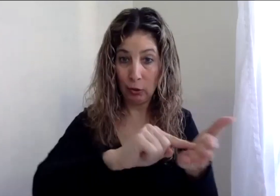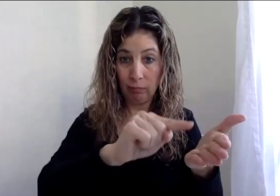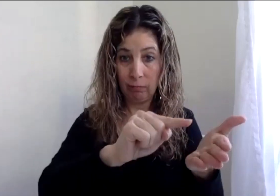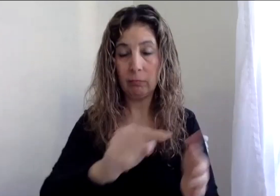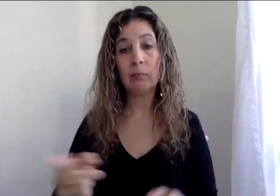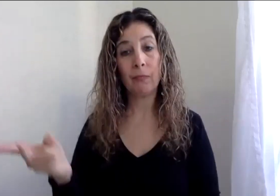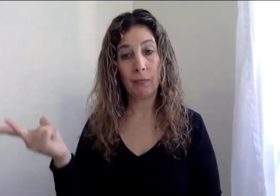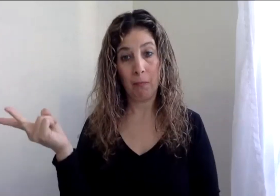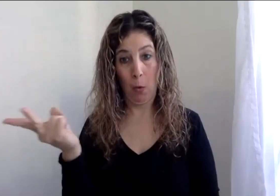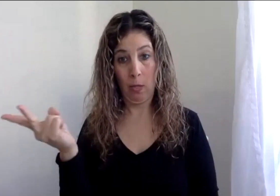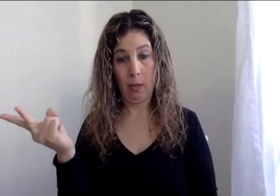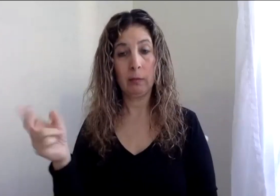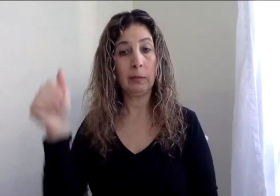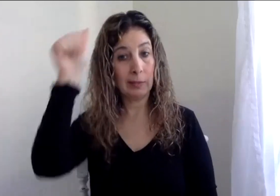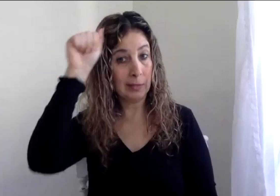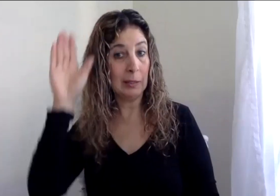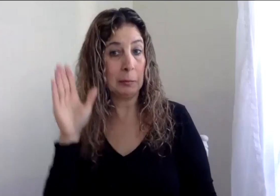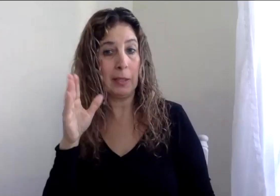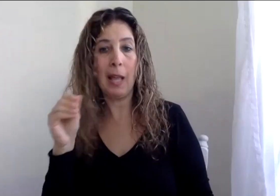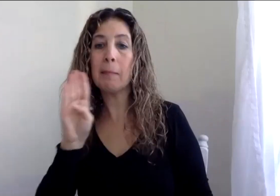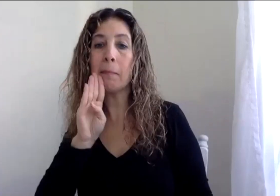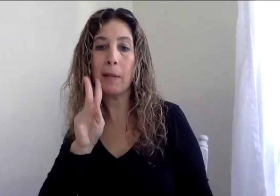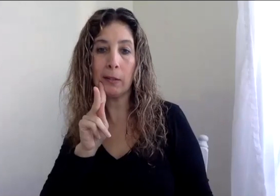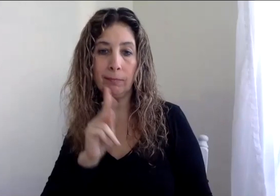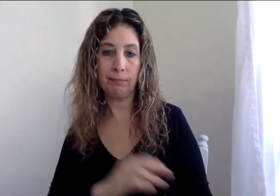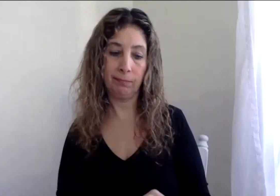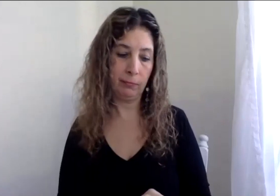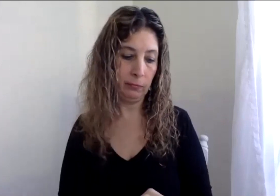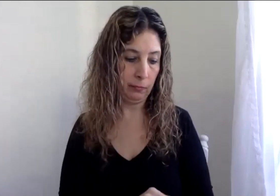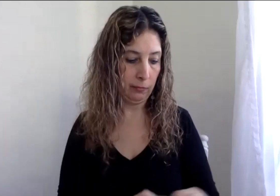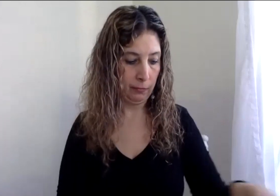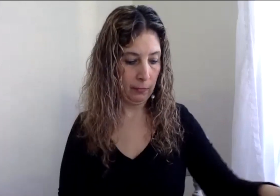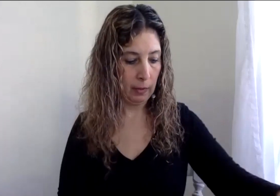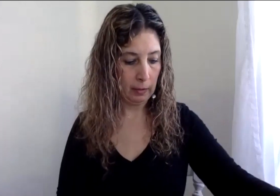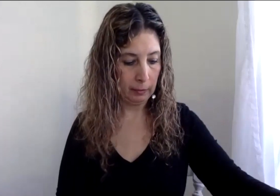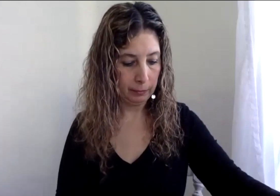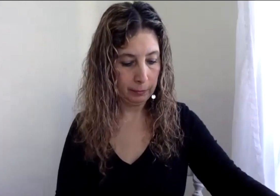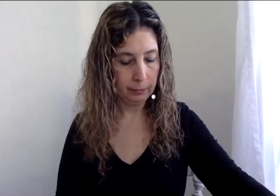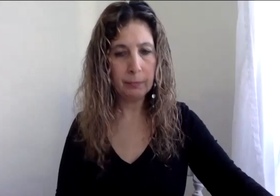because we want to open an investigation into both of those individuals Dr. Mason and Dr. Porche.